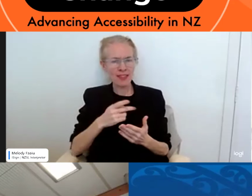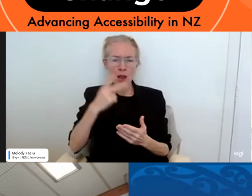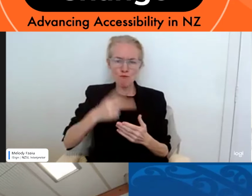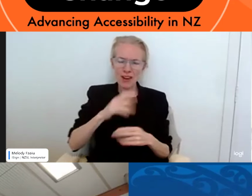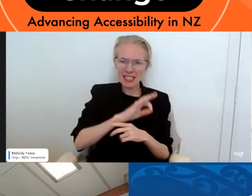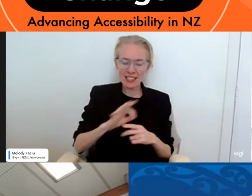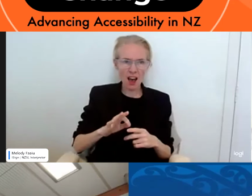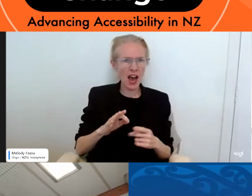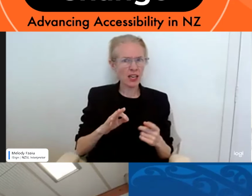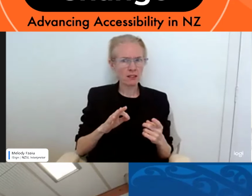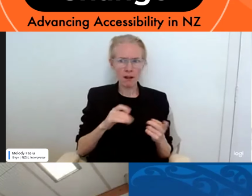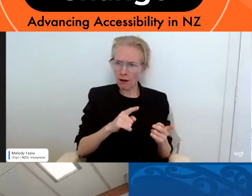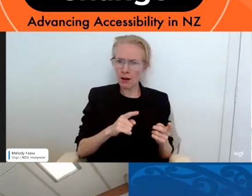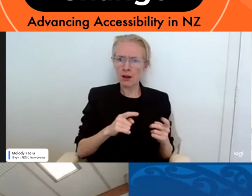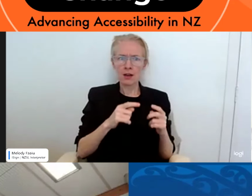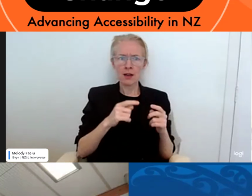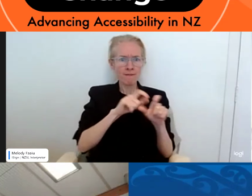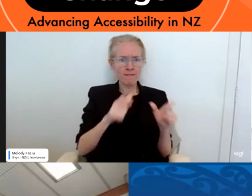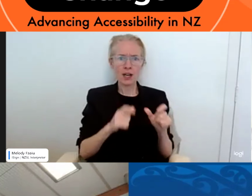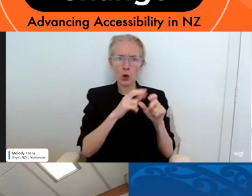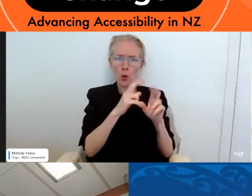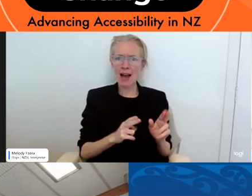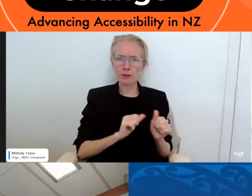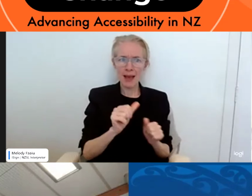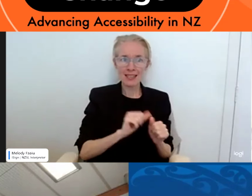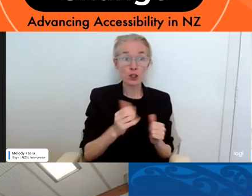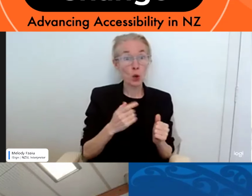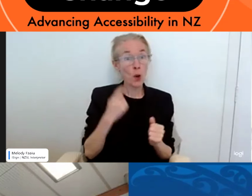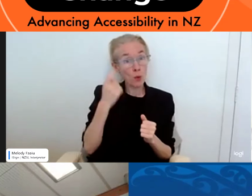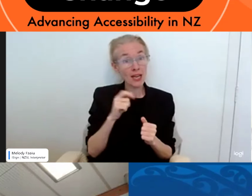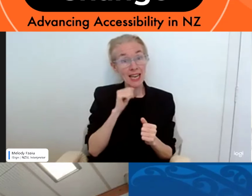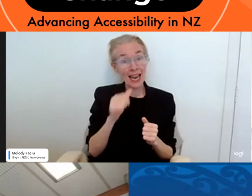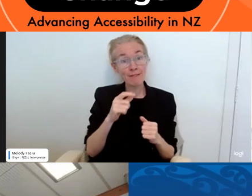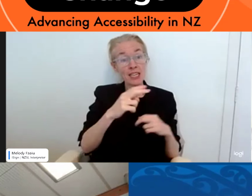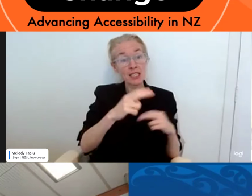disability organisations as a way forward with developers and architects